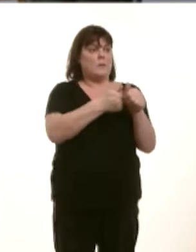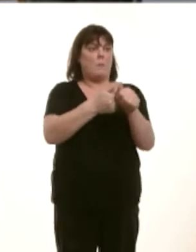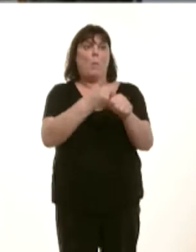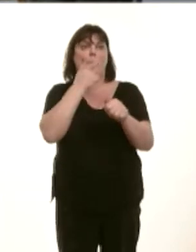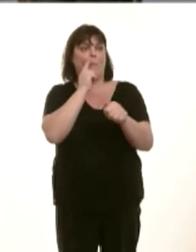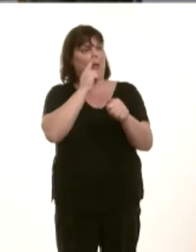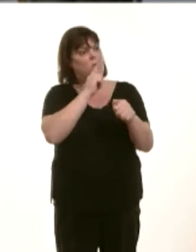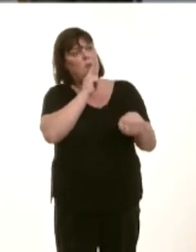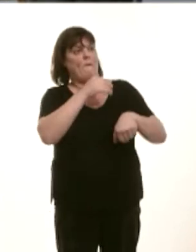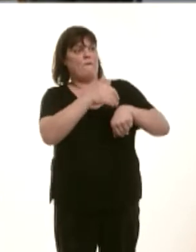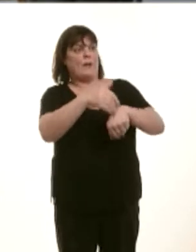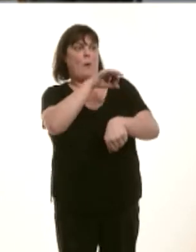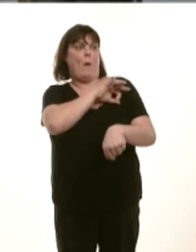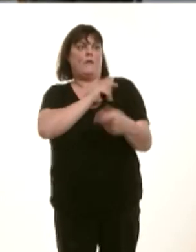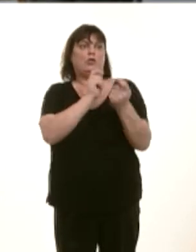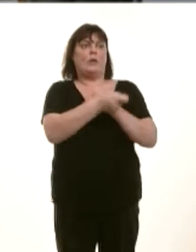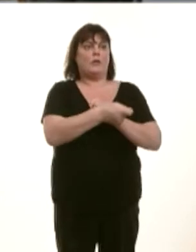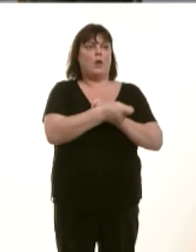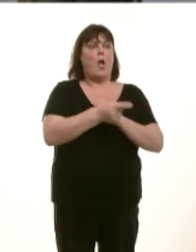reforms. We are considering the reportís findings in detail.